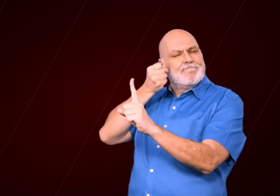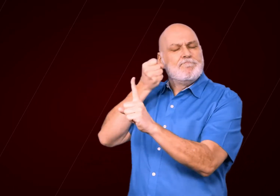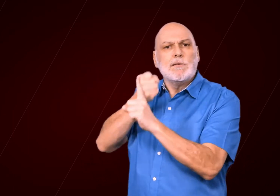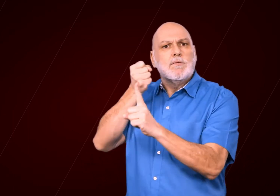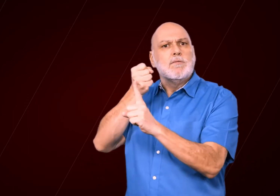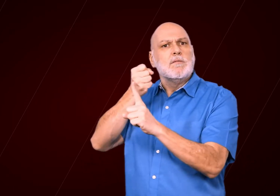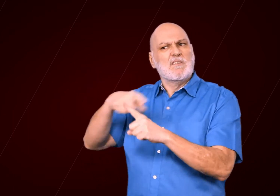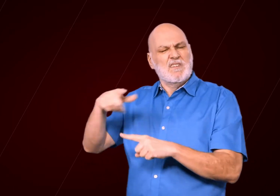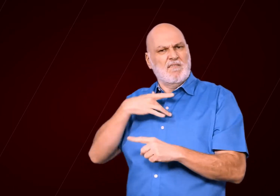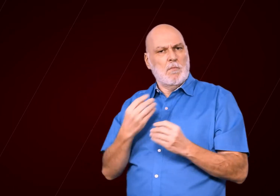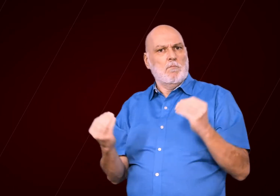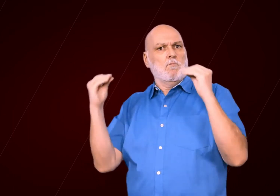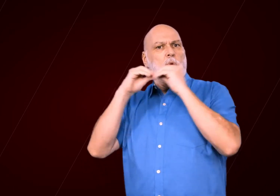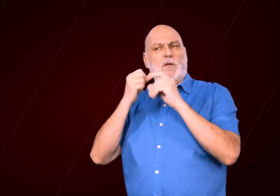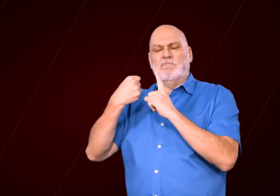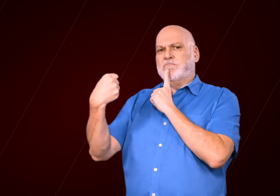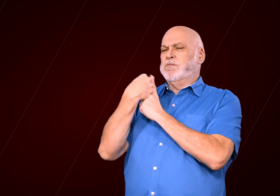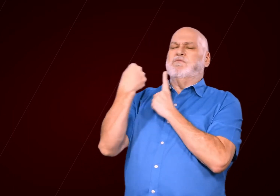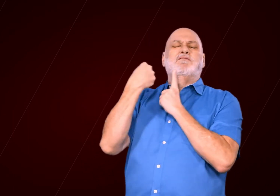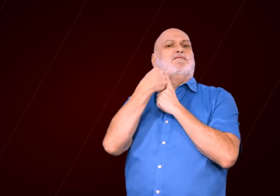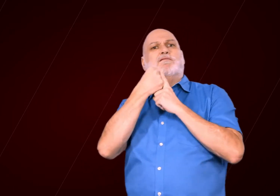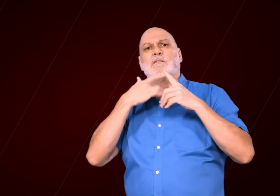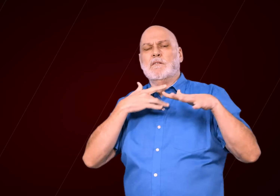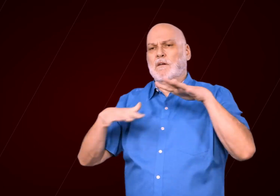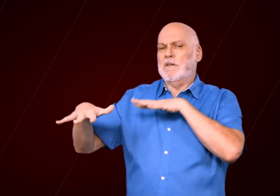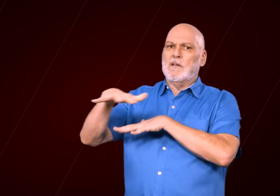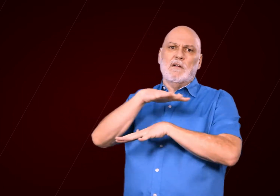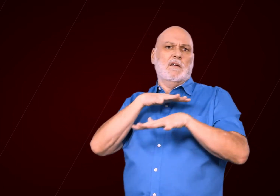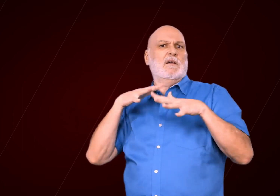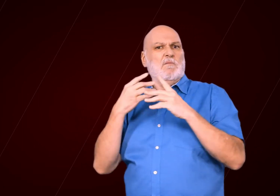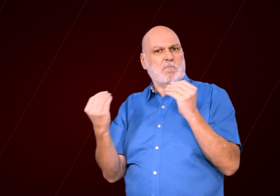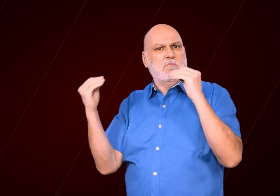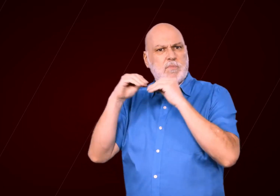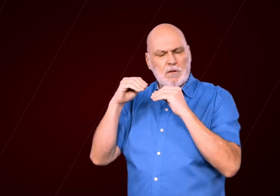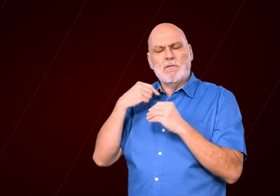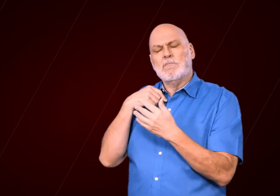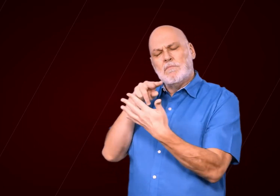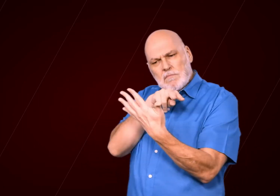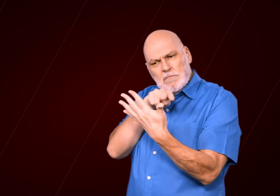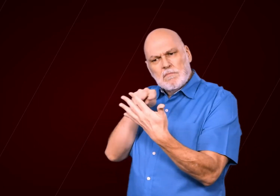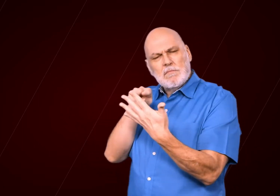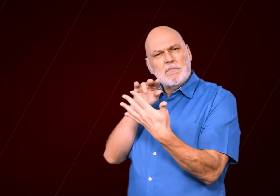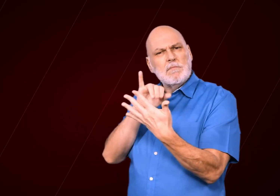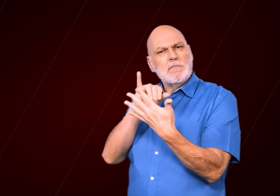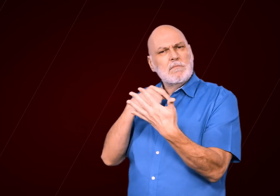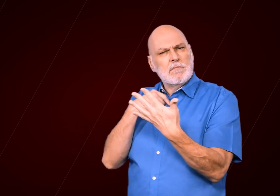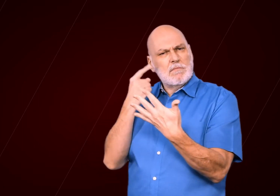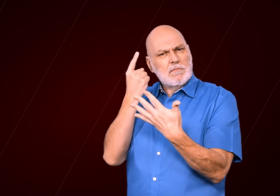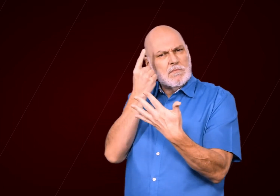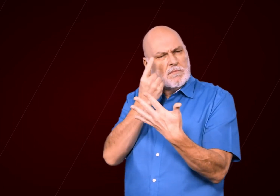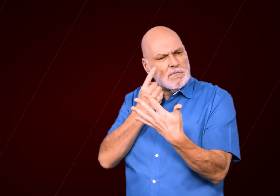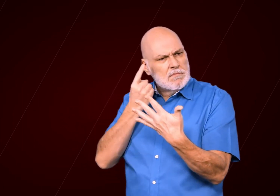I thought to myself, wait a minute.